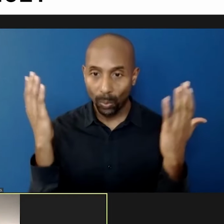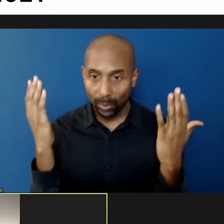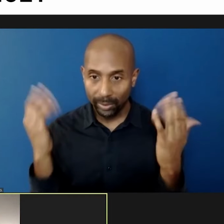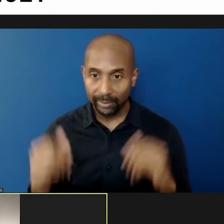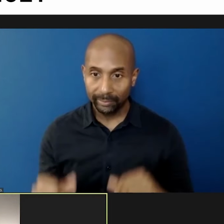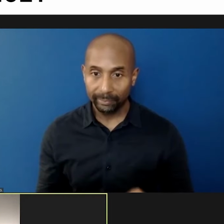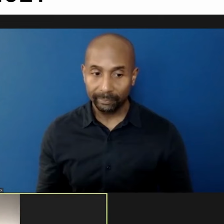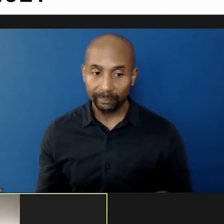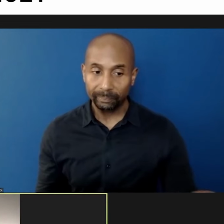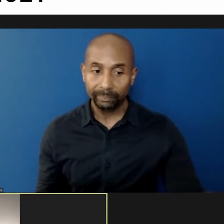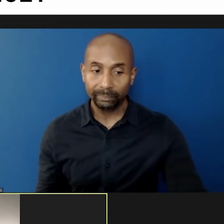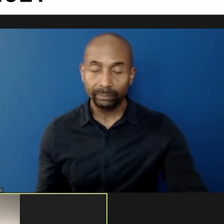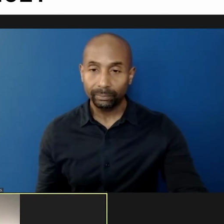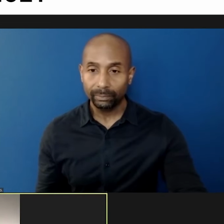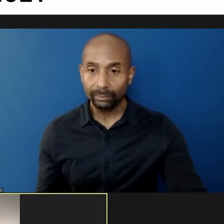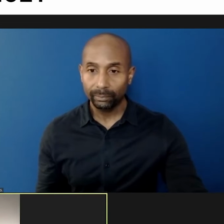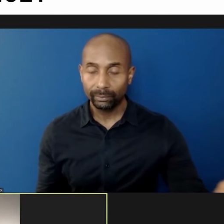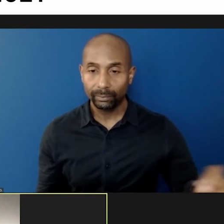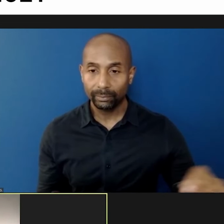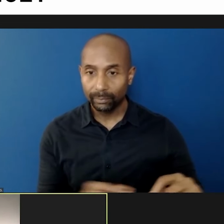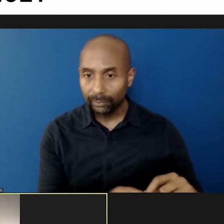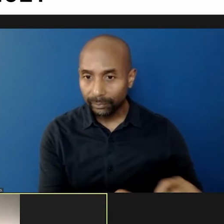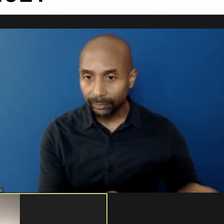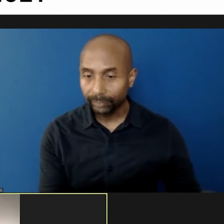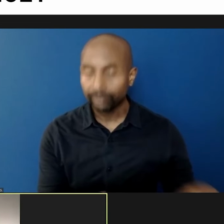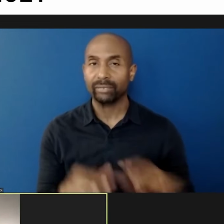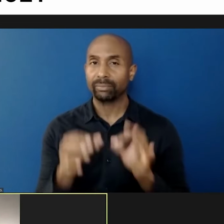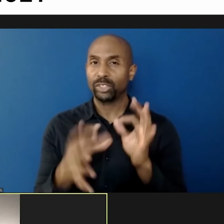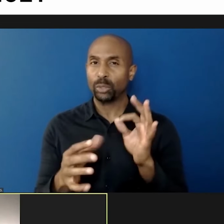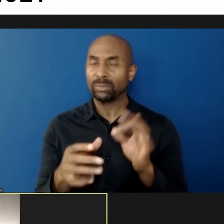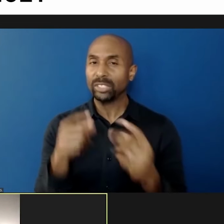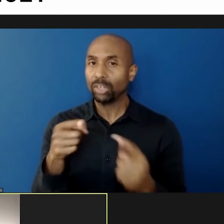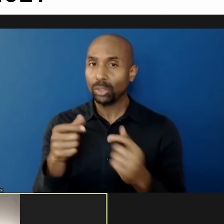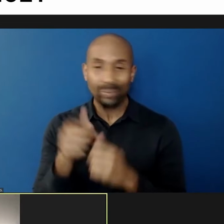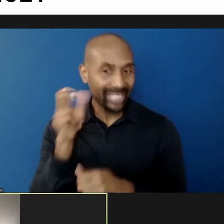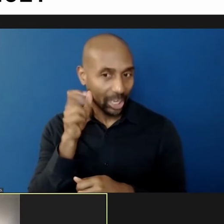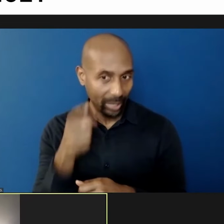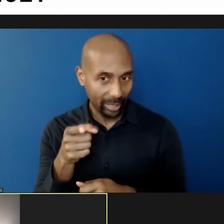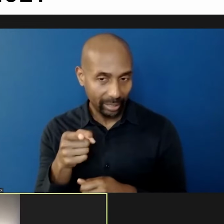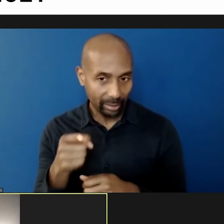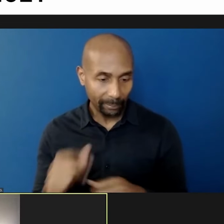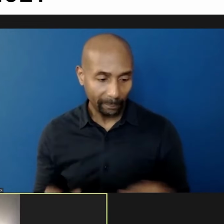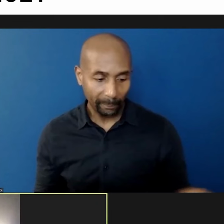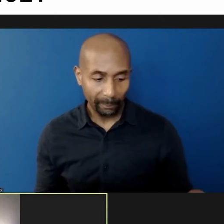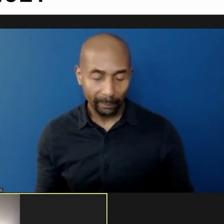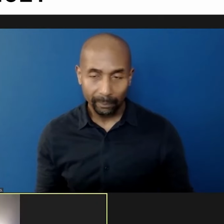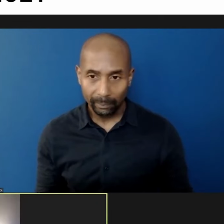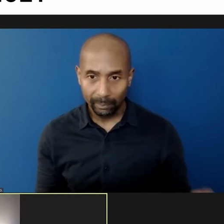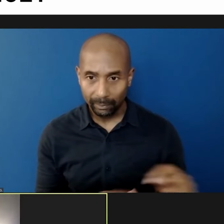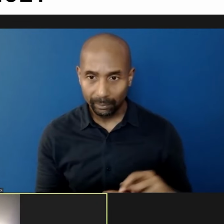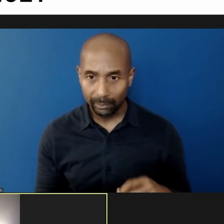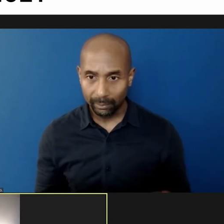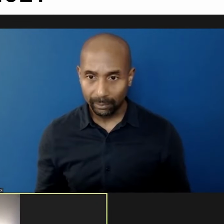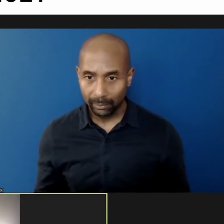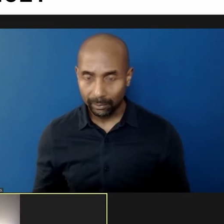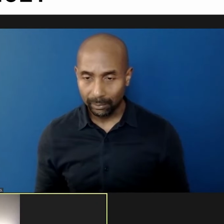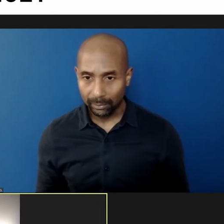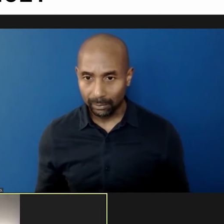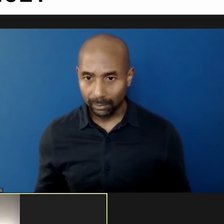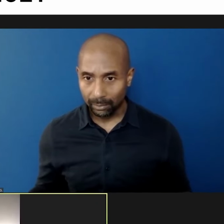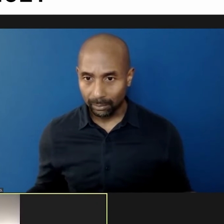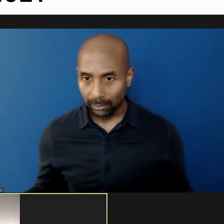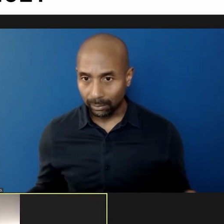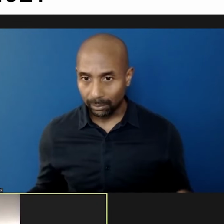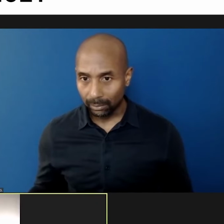accessibility that support us, it's not related but sometimes international donors or partners